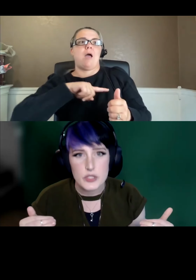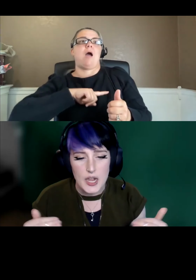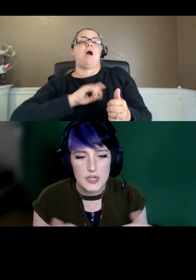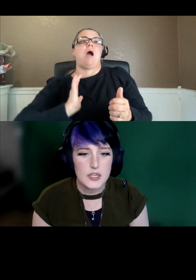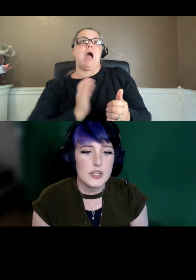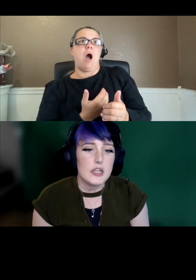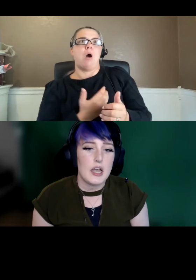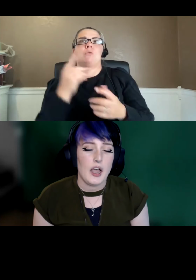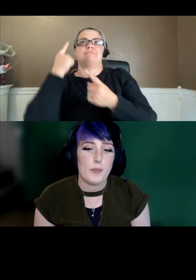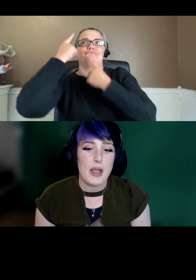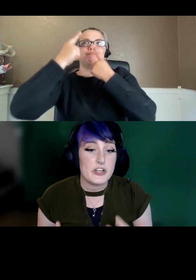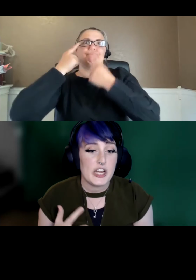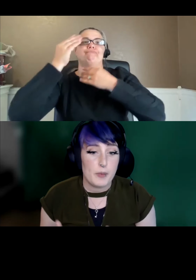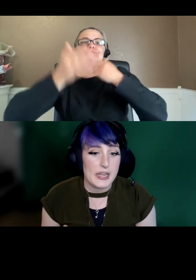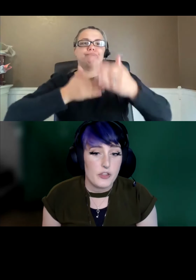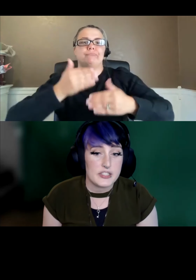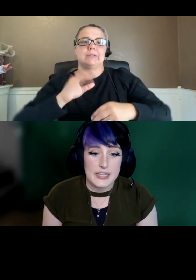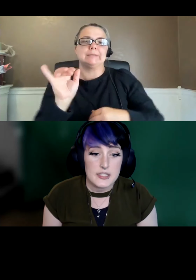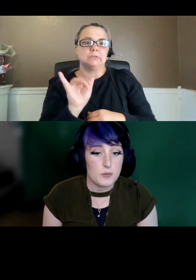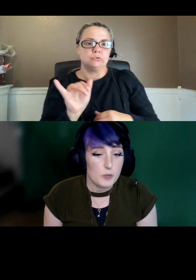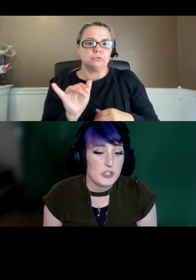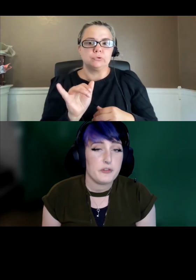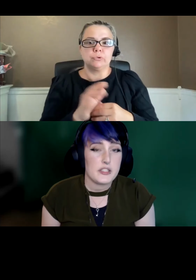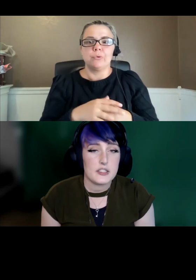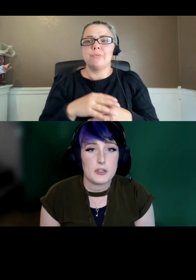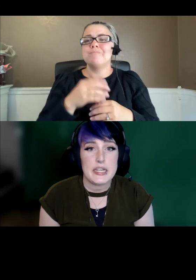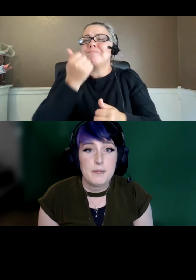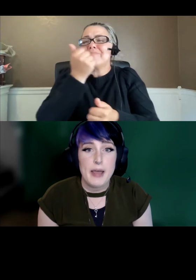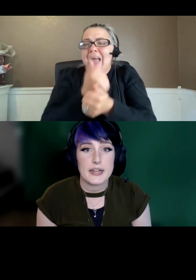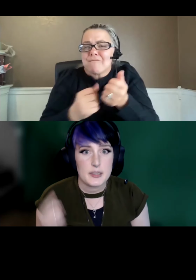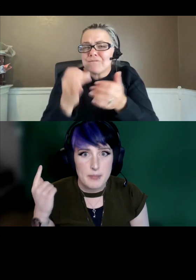no "done". Every change made to the design system should be checked for accessibility impacts. It's